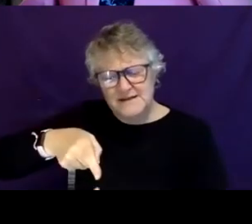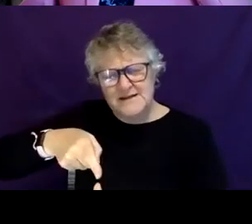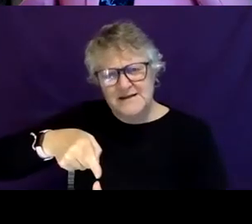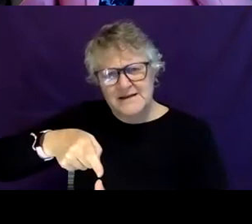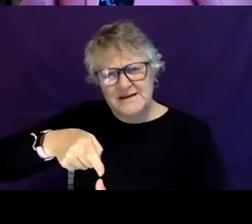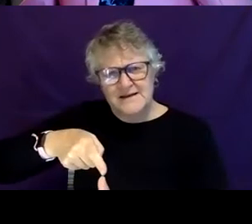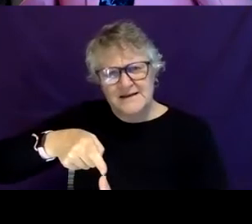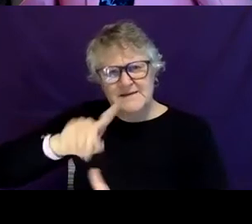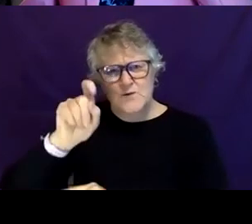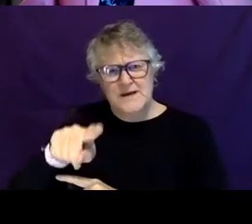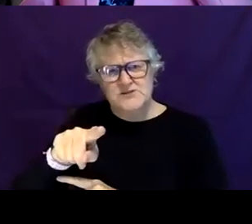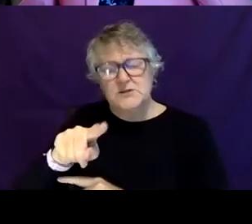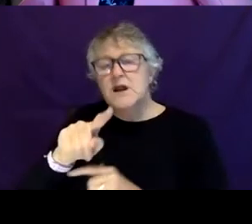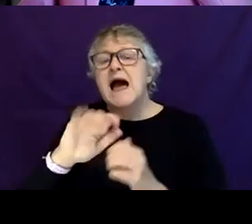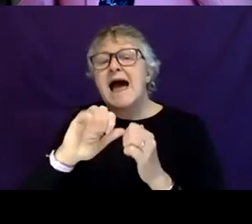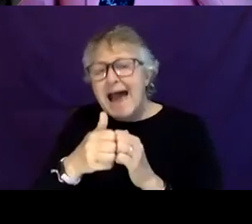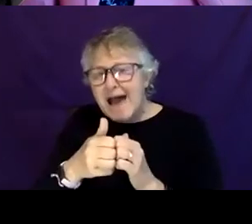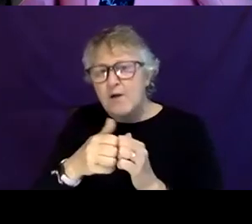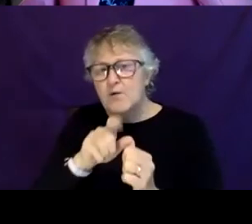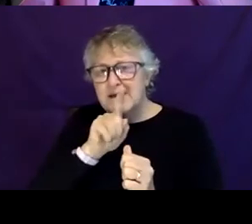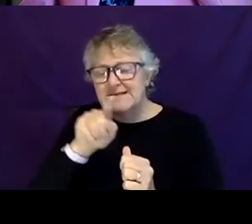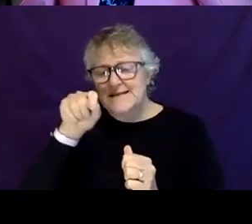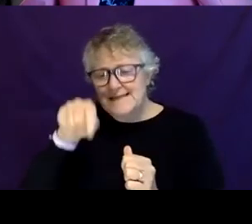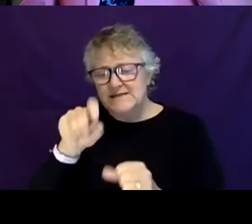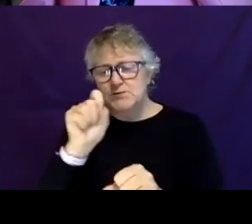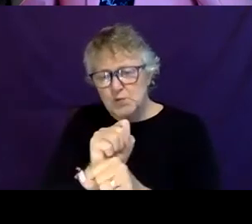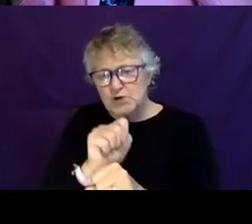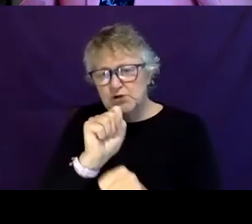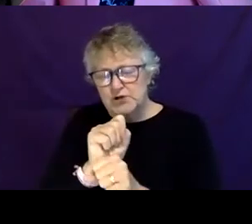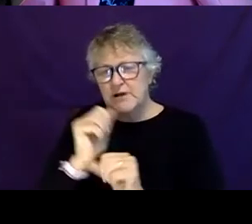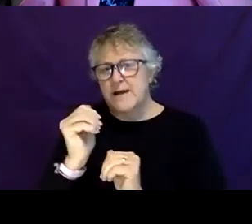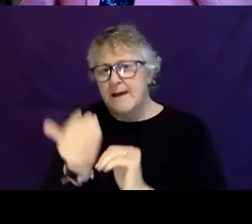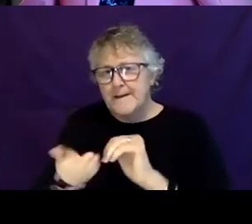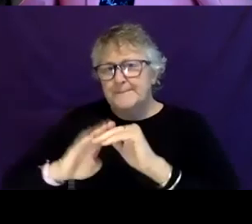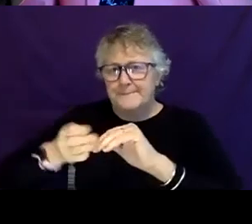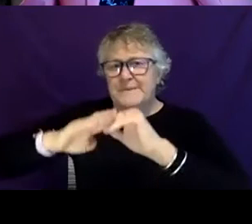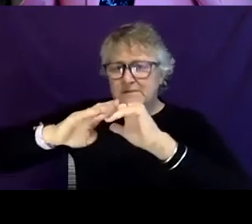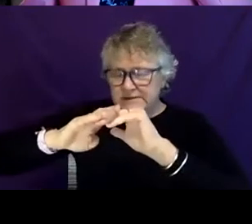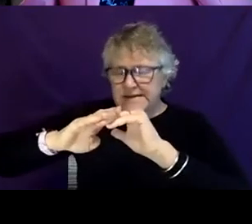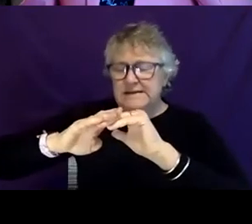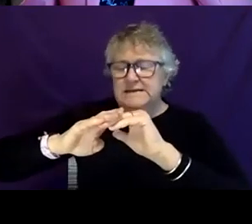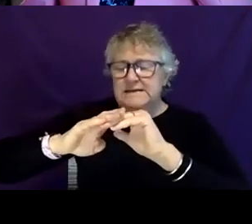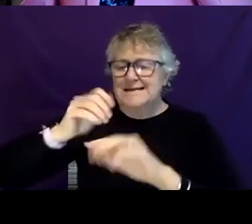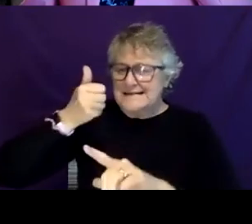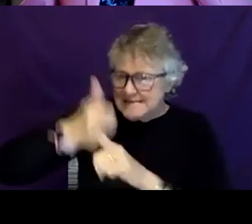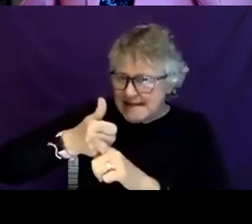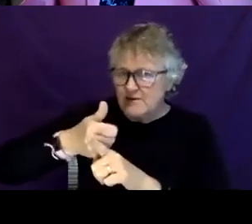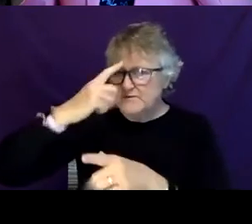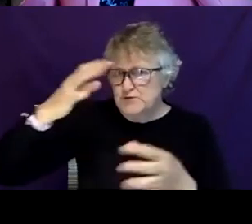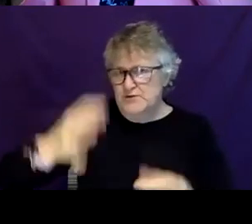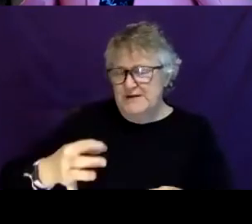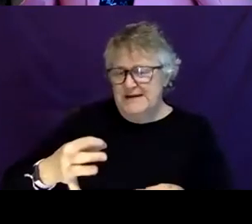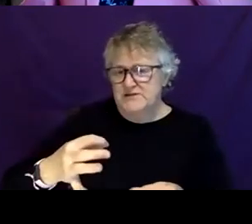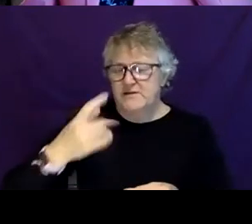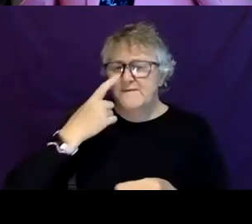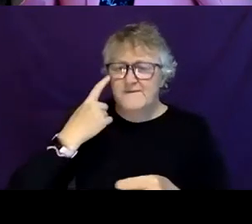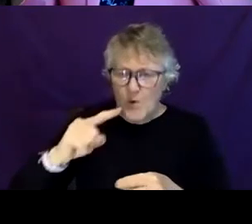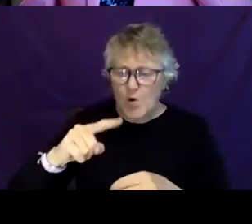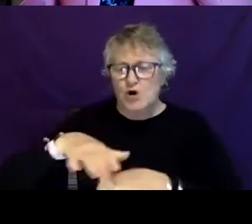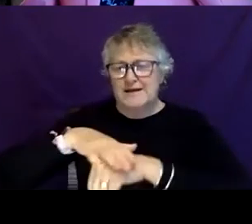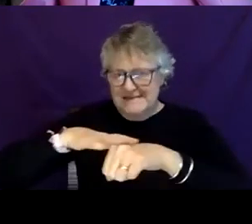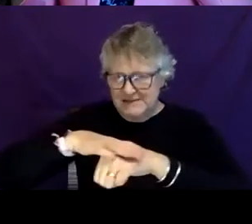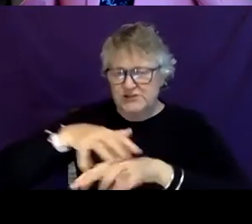How is this work building self determination and sovereignty for Indigenous people